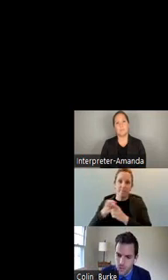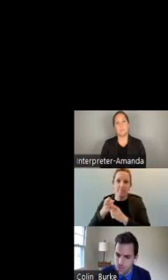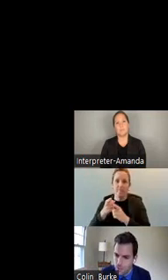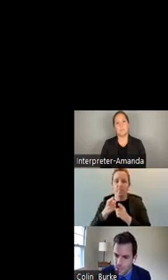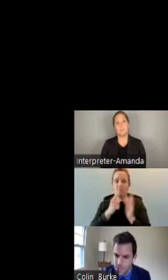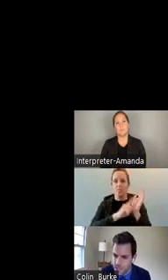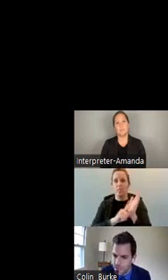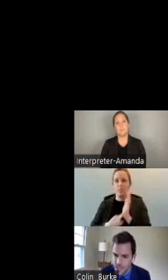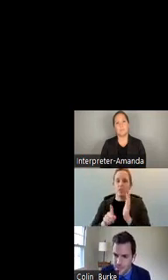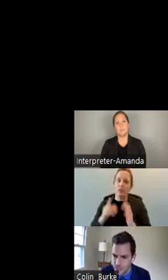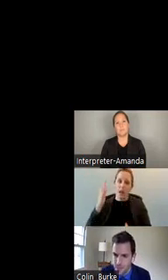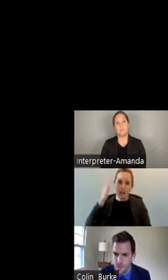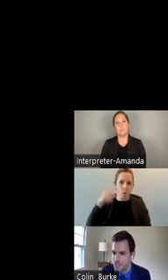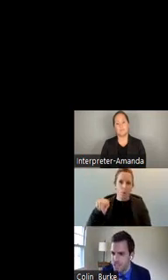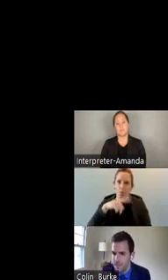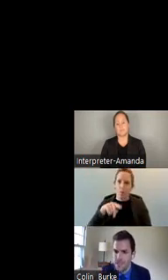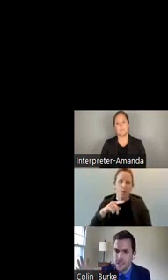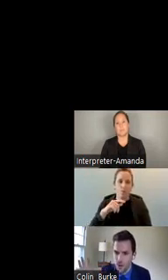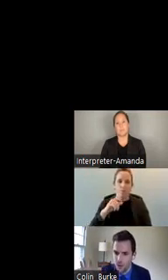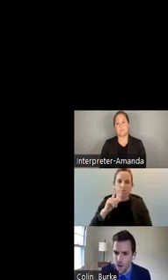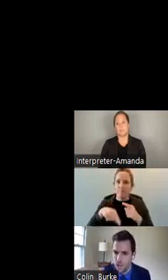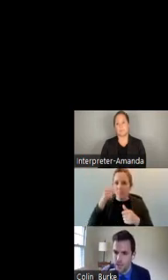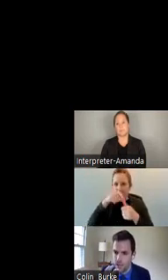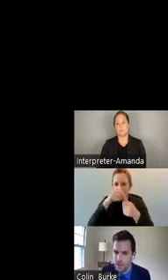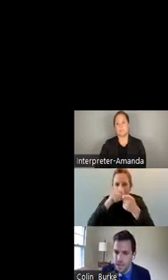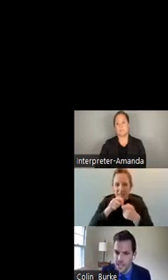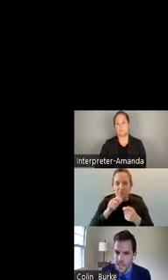going to remember the specifics of each thing but just to give a sense overall offended I